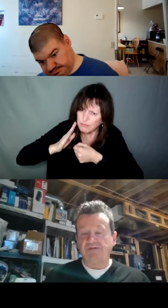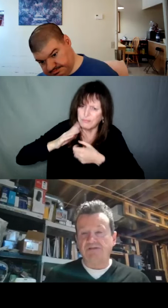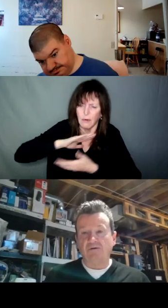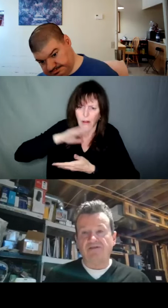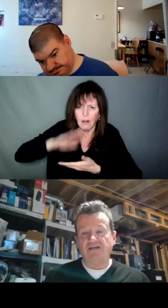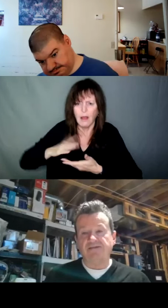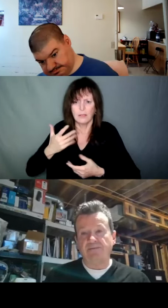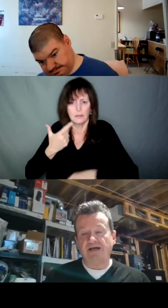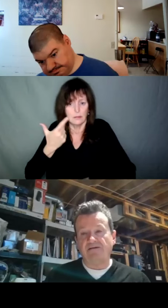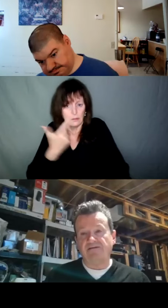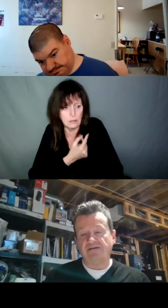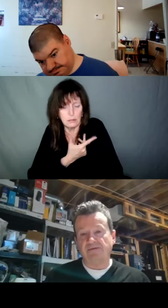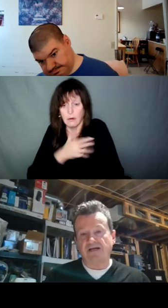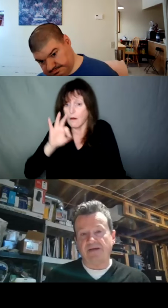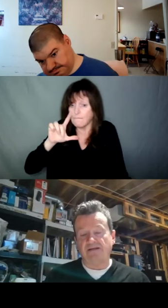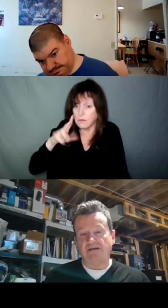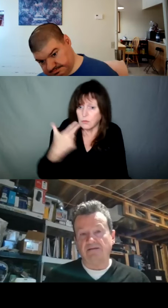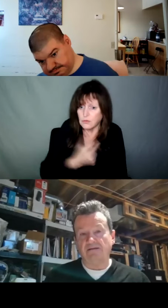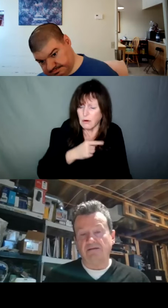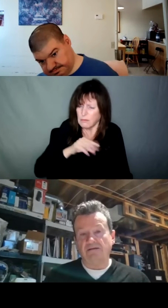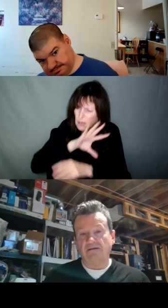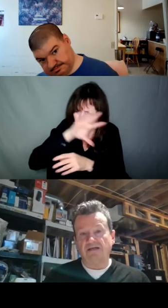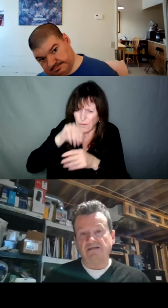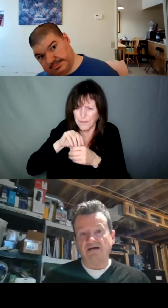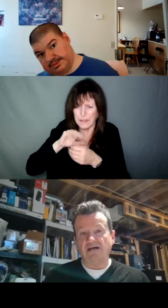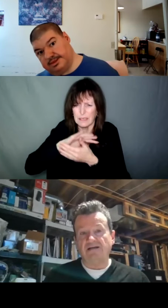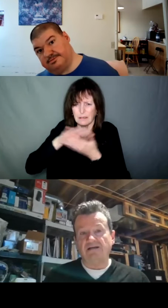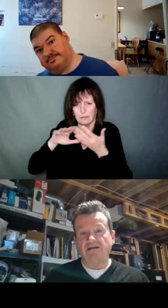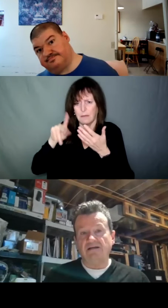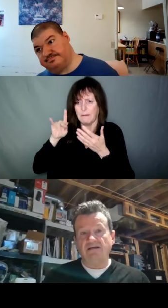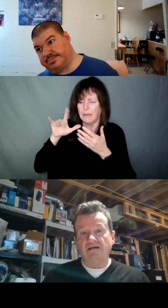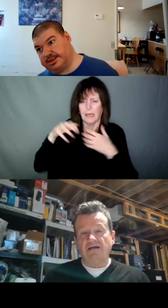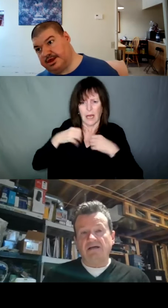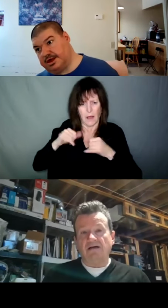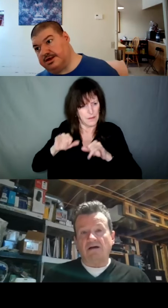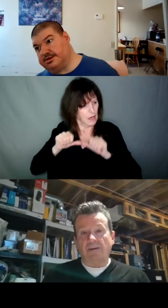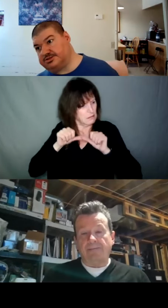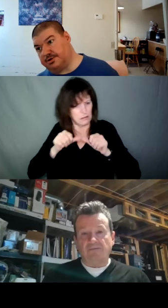, usual routine practices which is all of your PPE and could hand hygiene